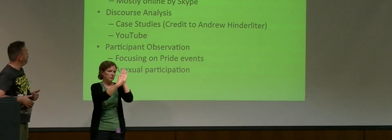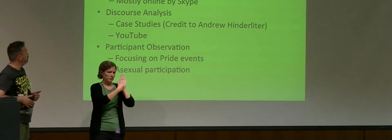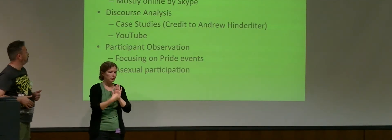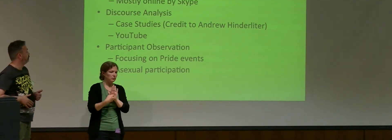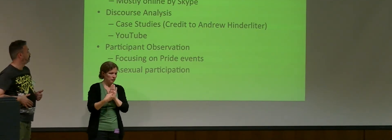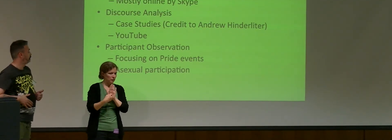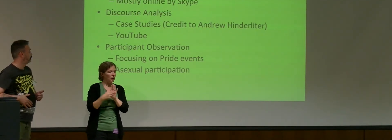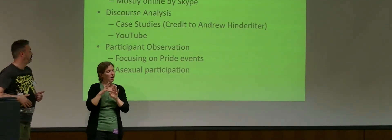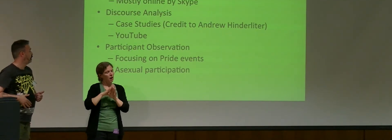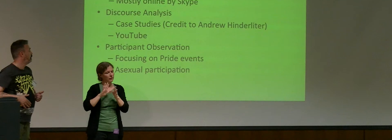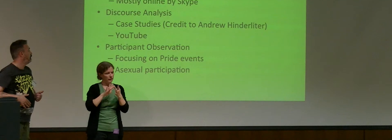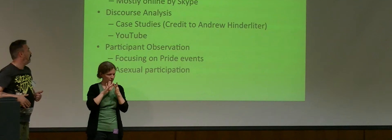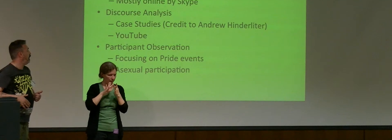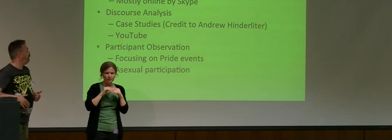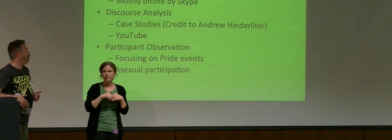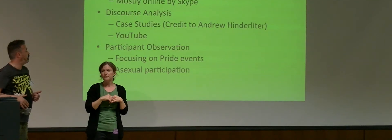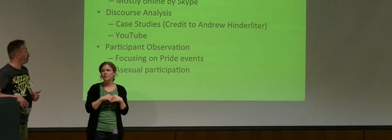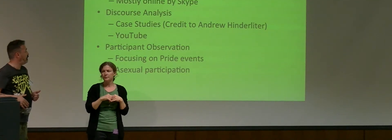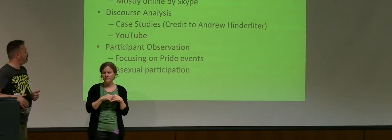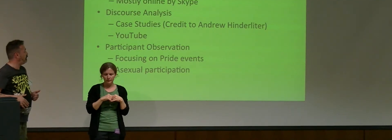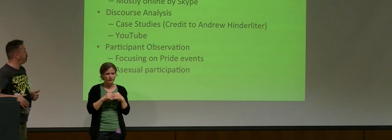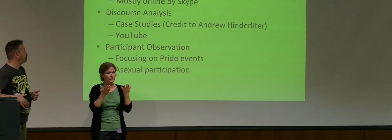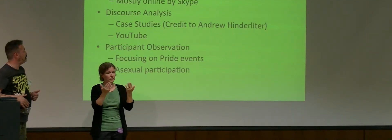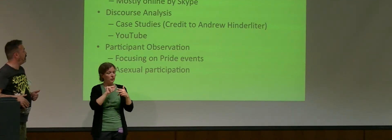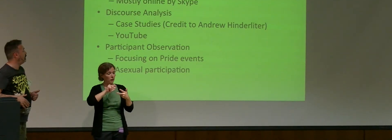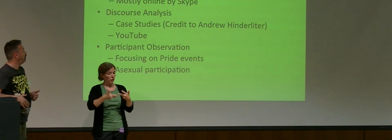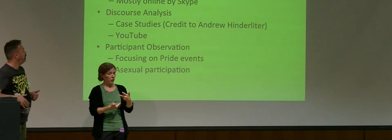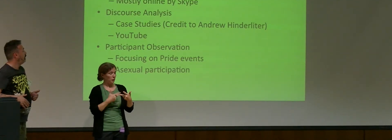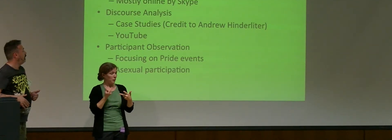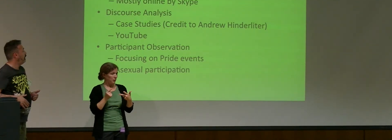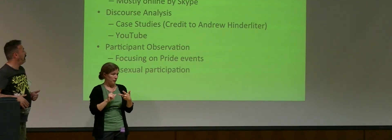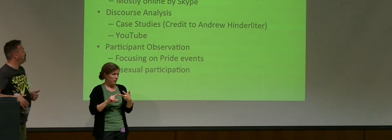The third thing I’ve been doing